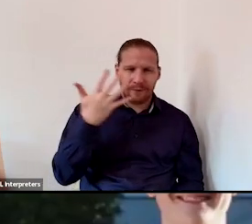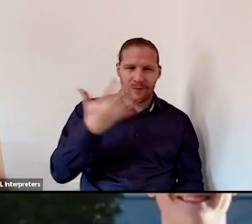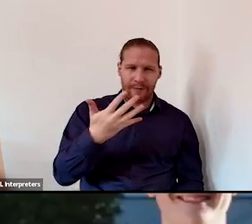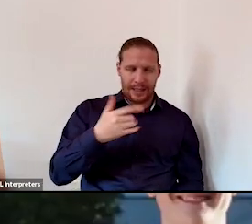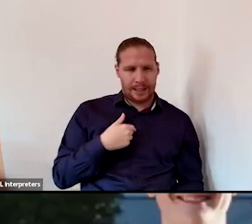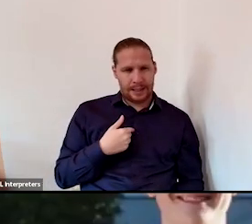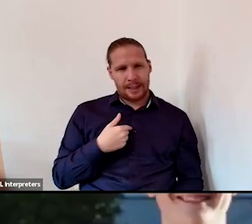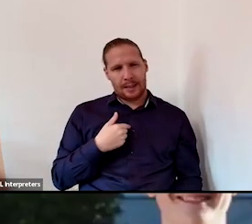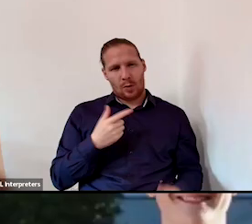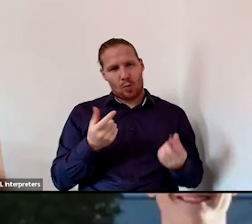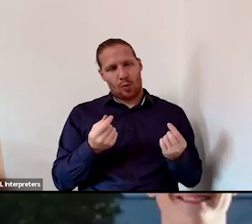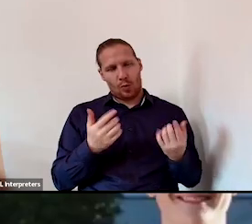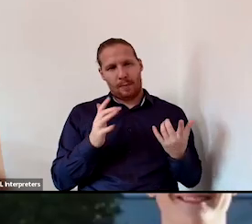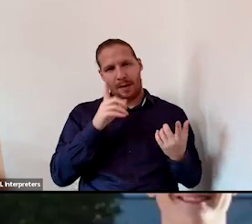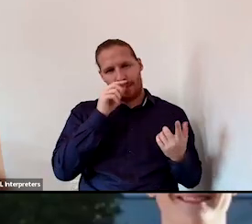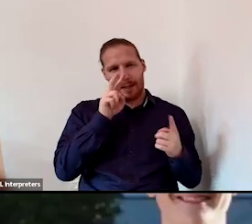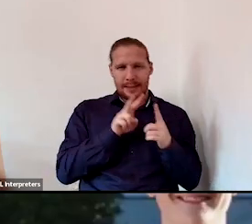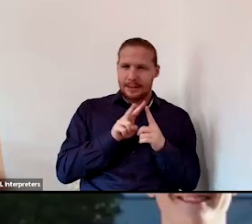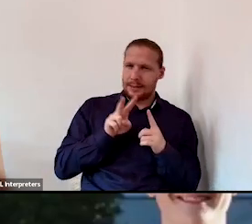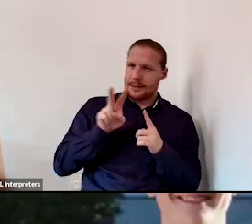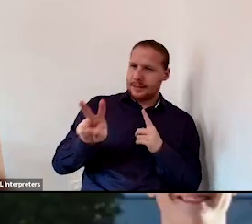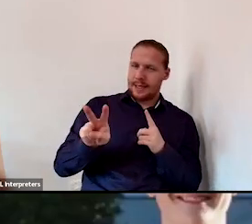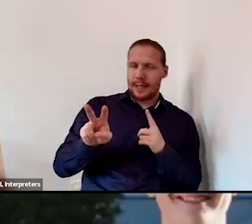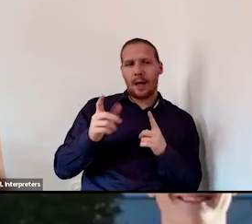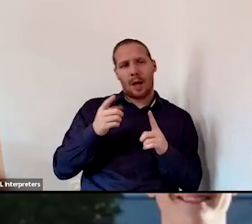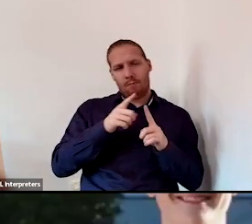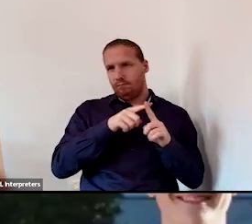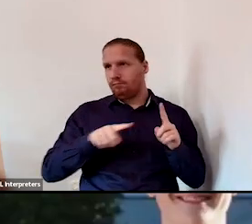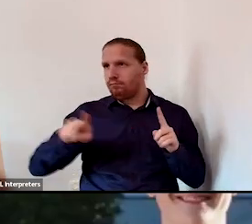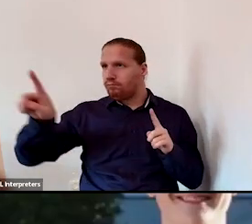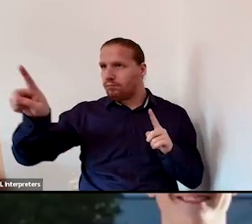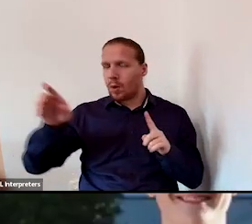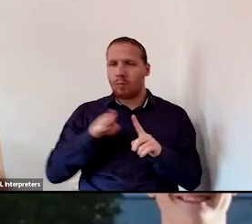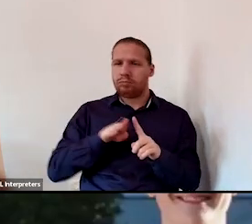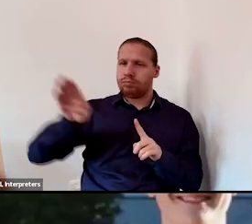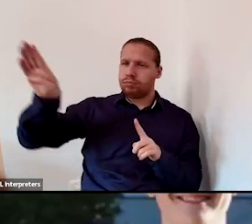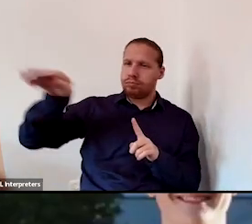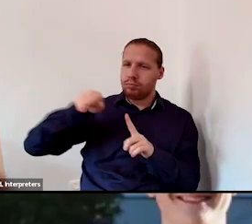allows us to see where the inequities might already be emerging. So with that in mind, there were two underlying